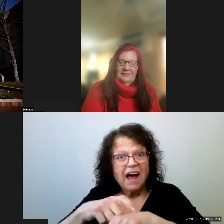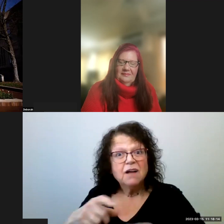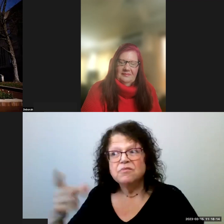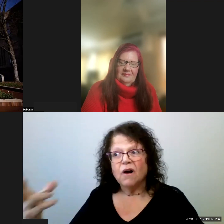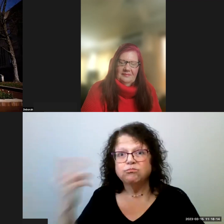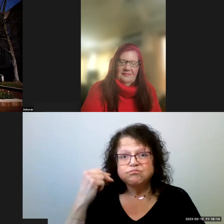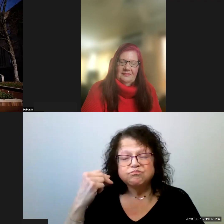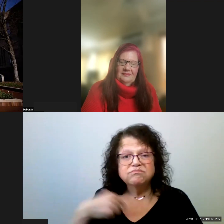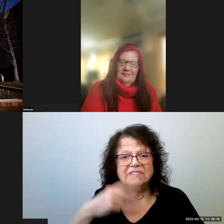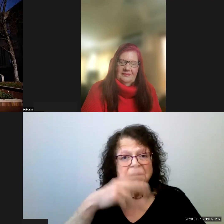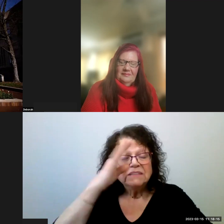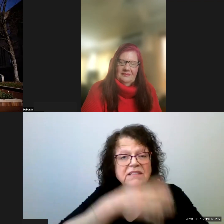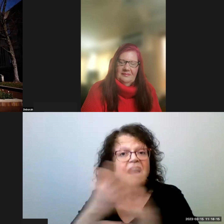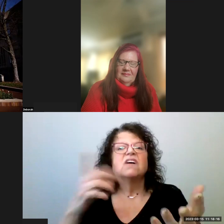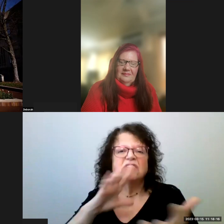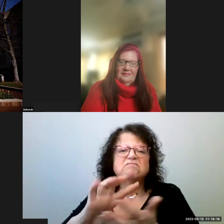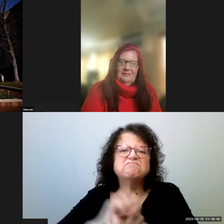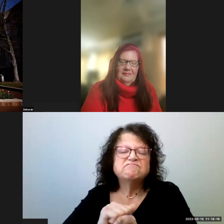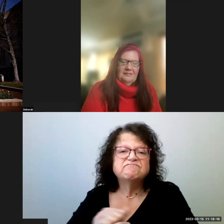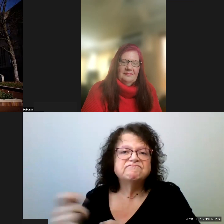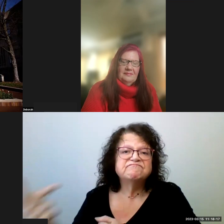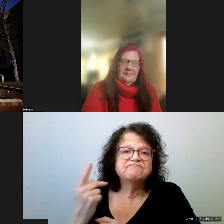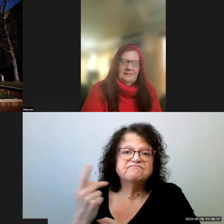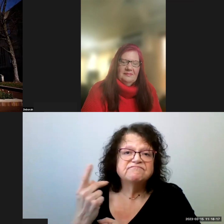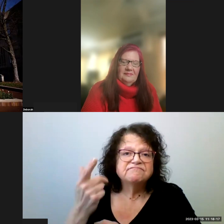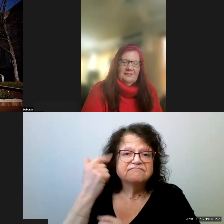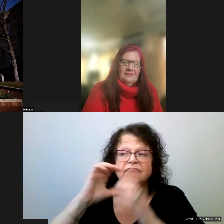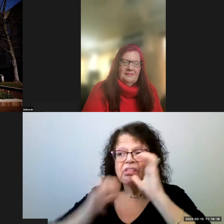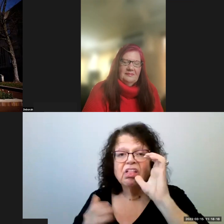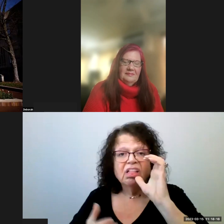son because without the communication to my child I really could not hear and could not